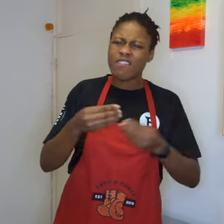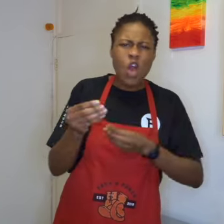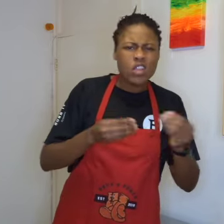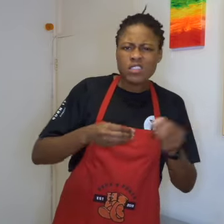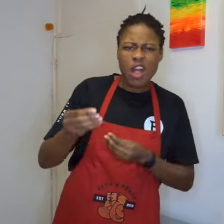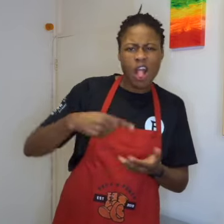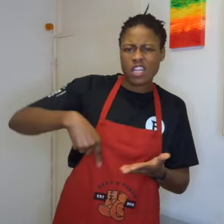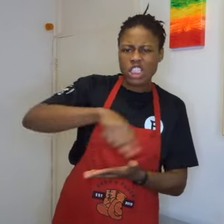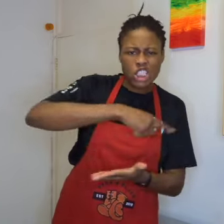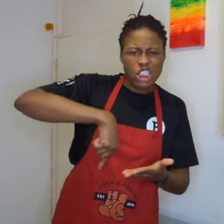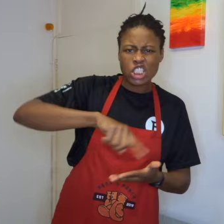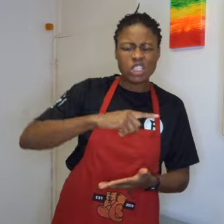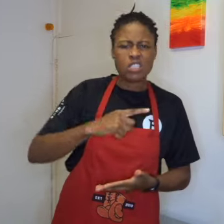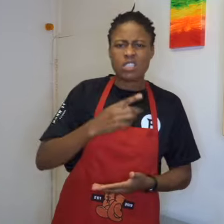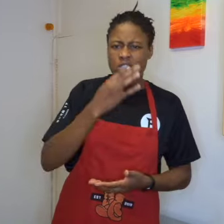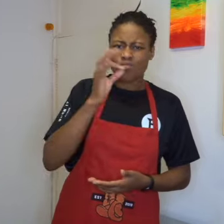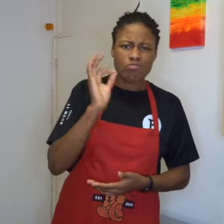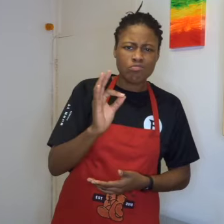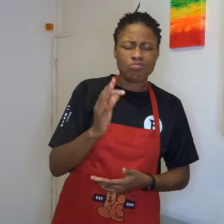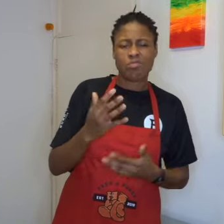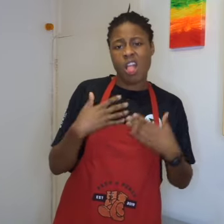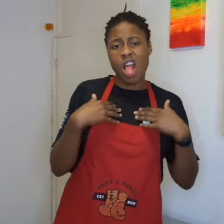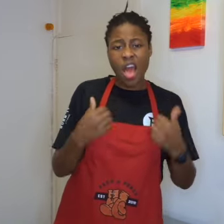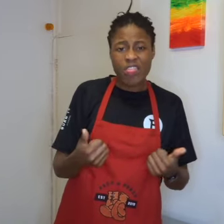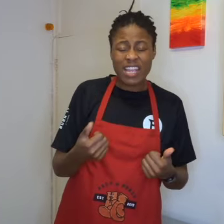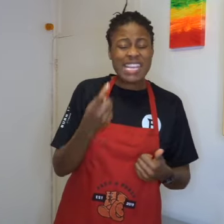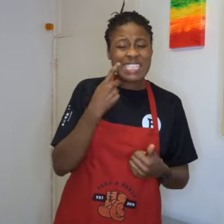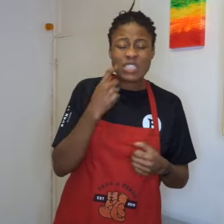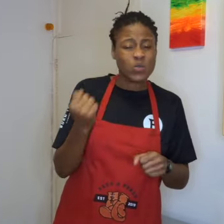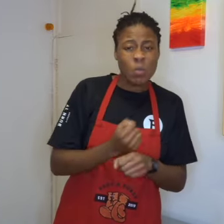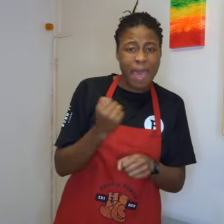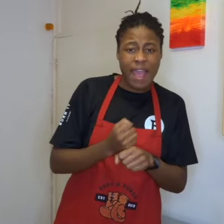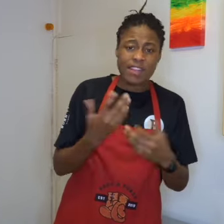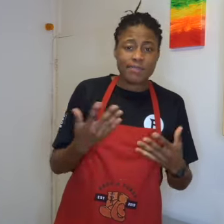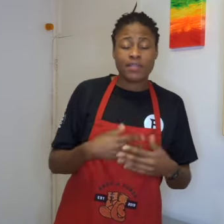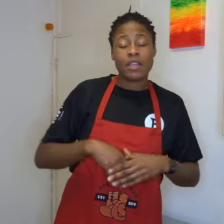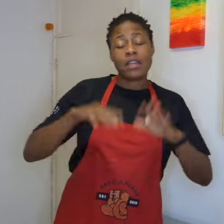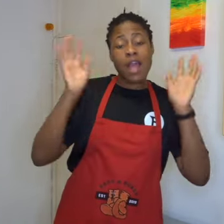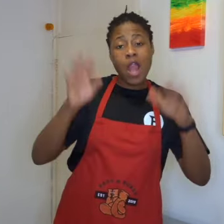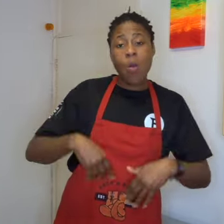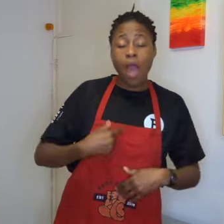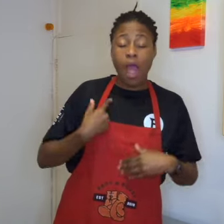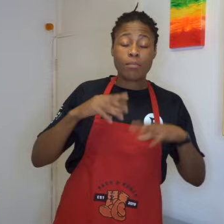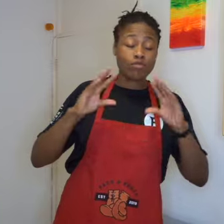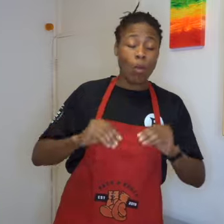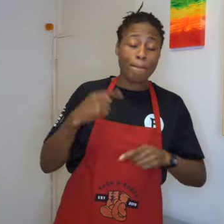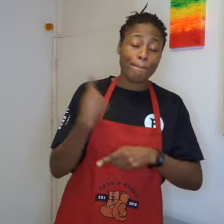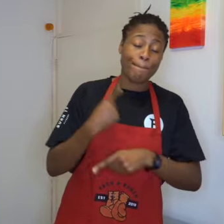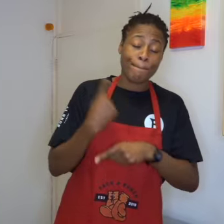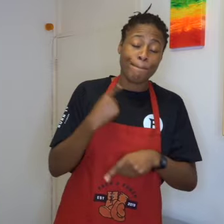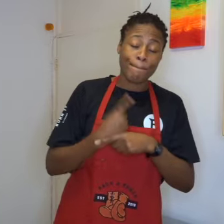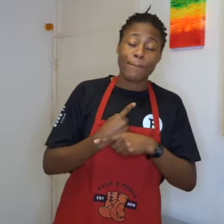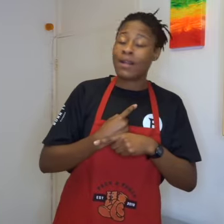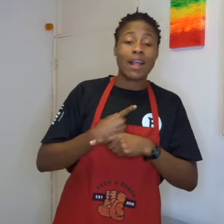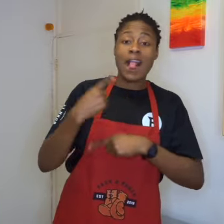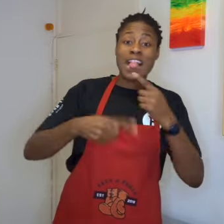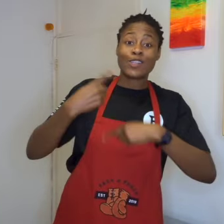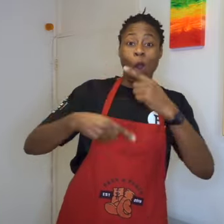very versatile dish, tastes great, healthy, and easy to make. Anyway, let me stop waffling